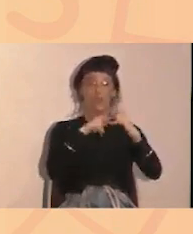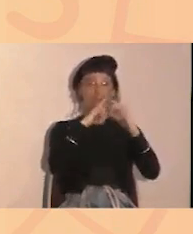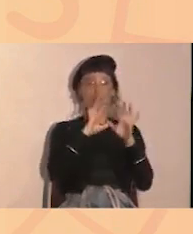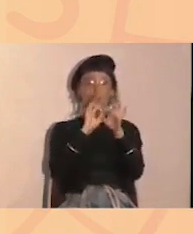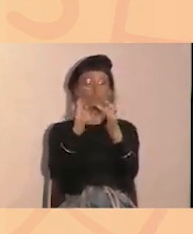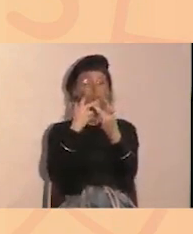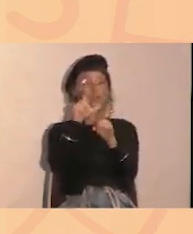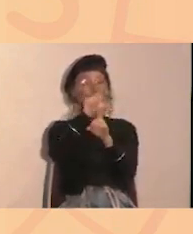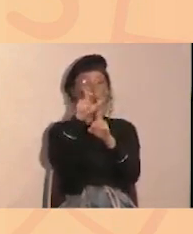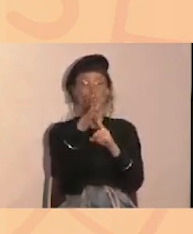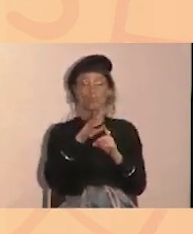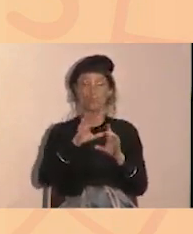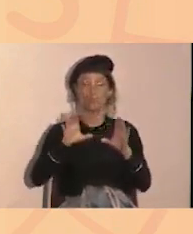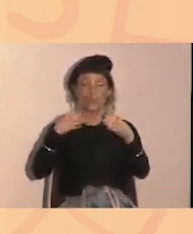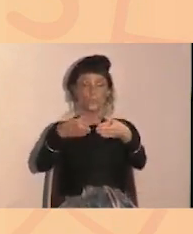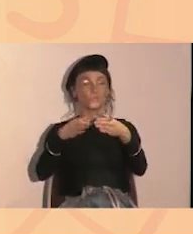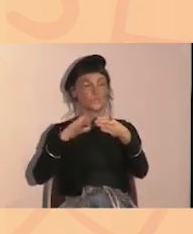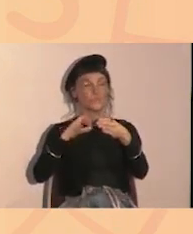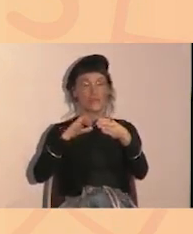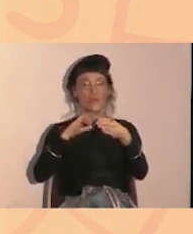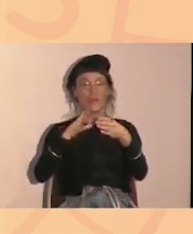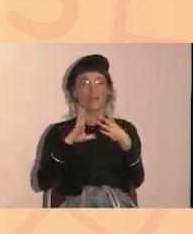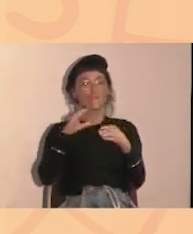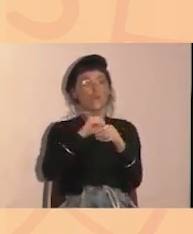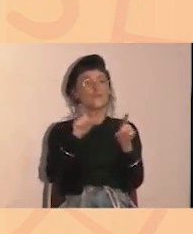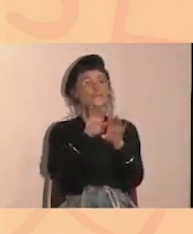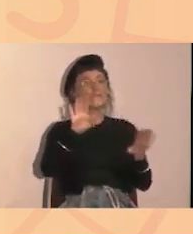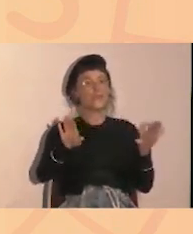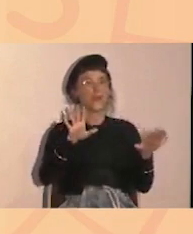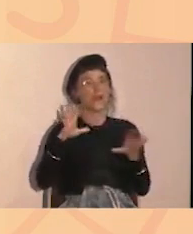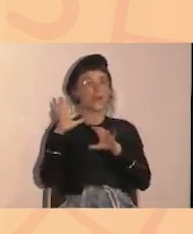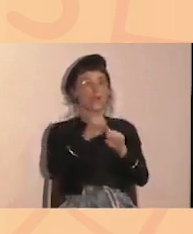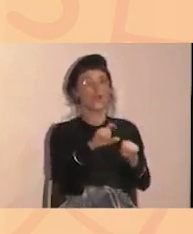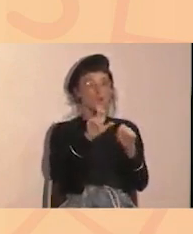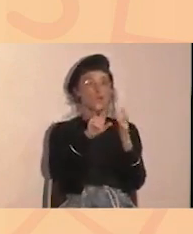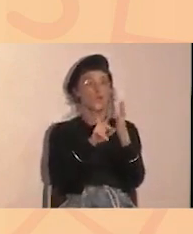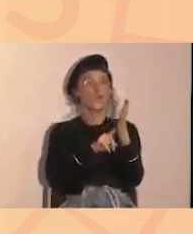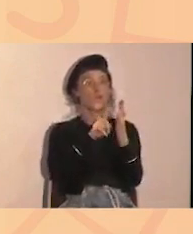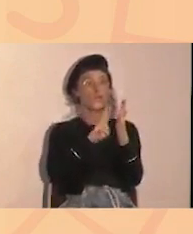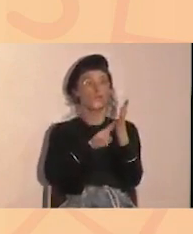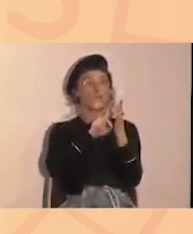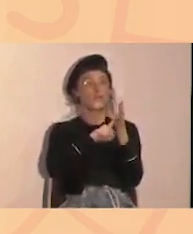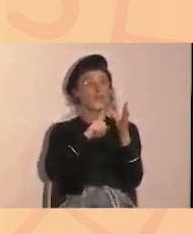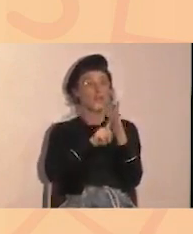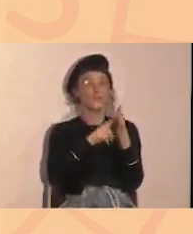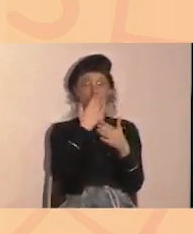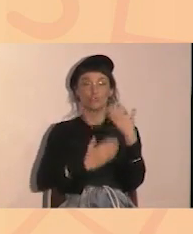displaced and are a part of a similar colonial narrative. It's incredible work that's made of about $5,000